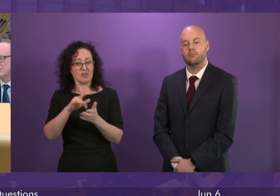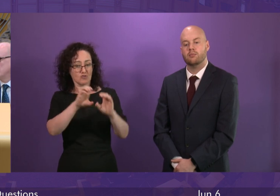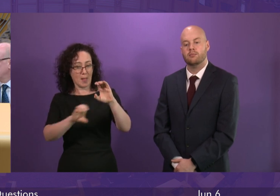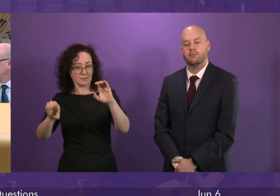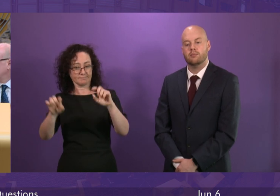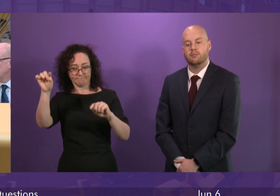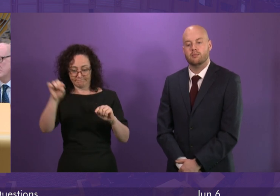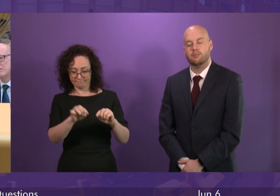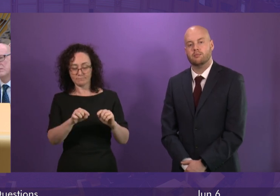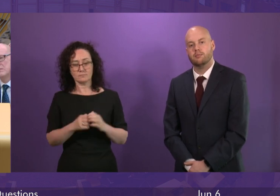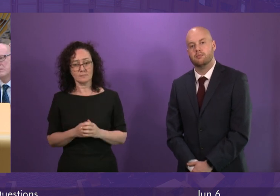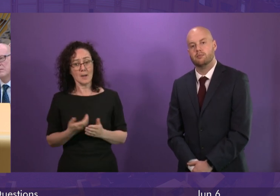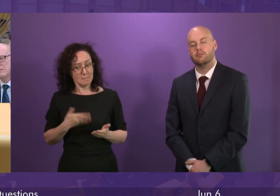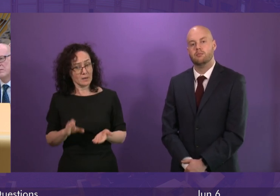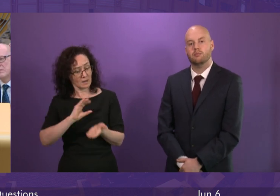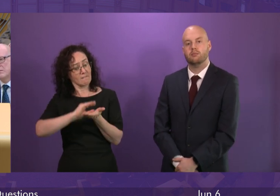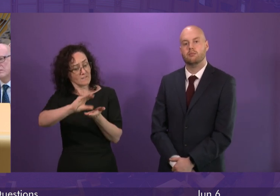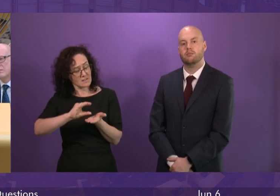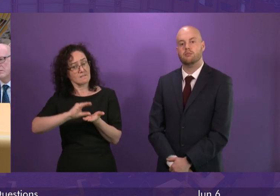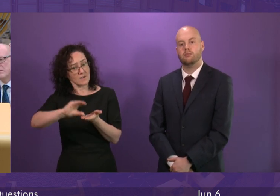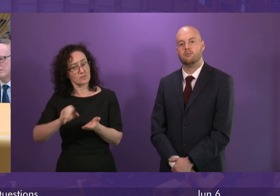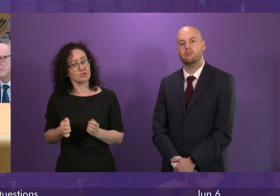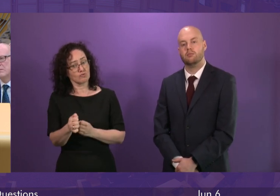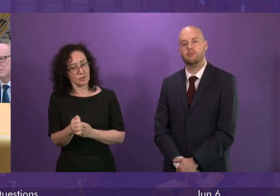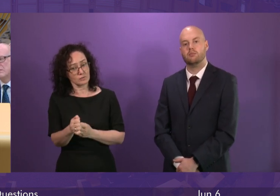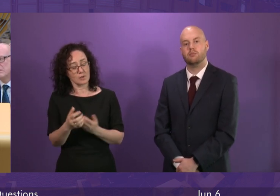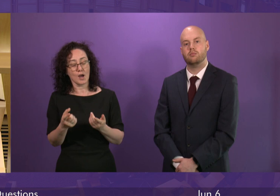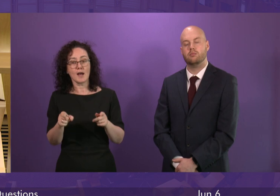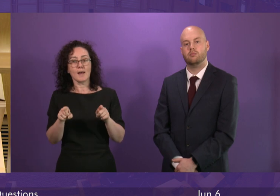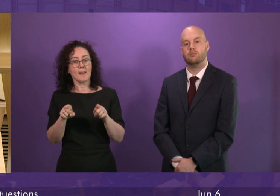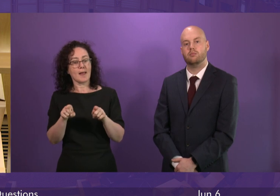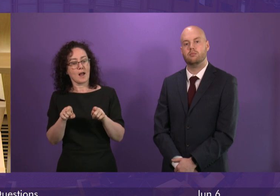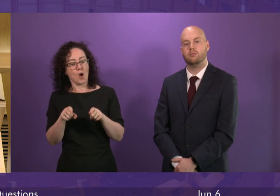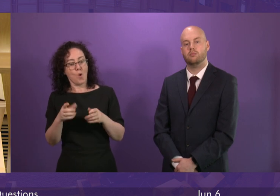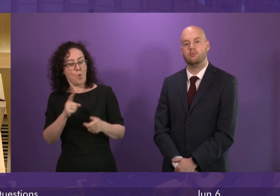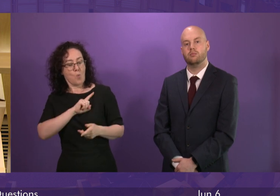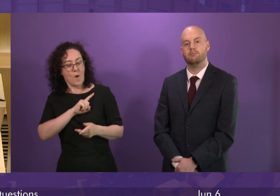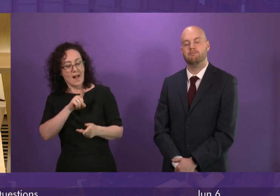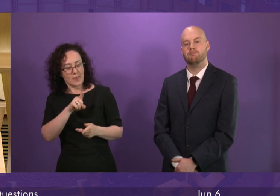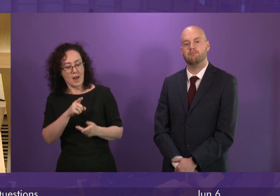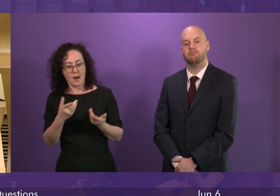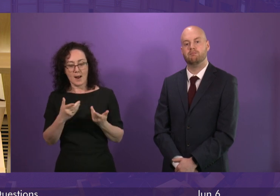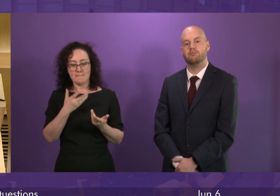are taking place to improve the attractiveness of the rail network, but it is clear that